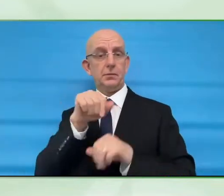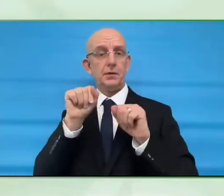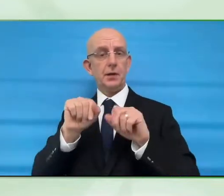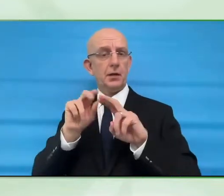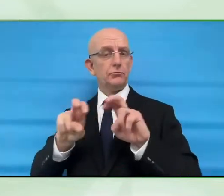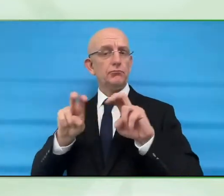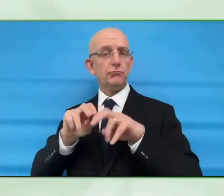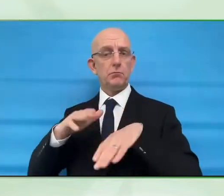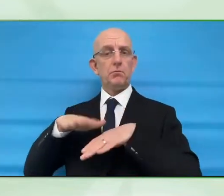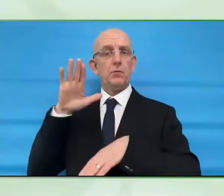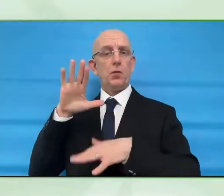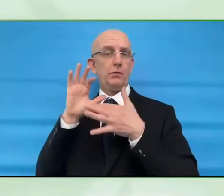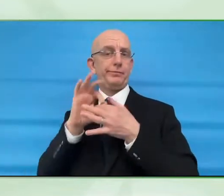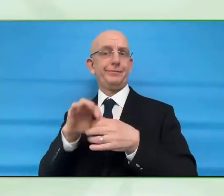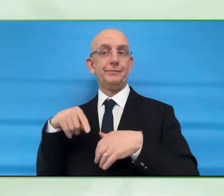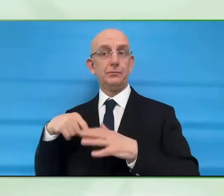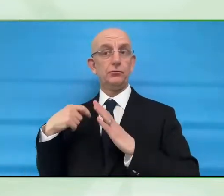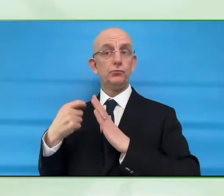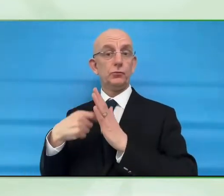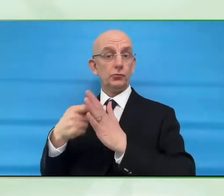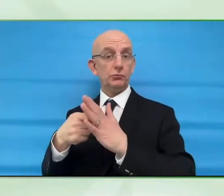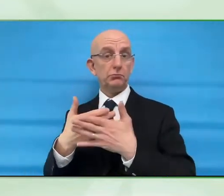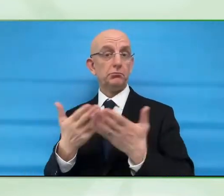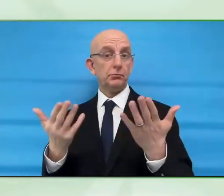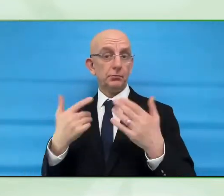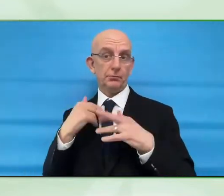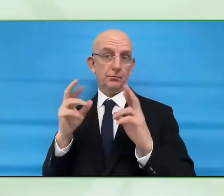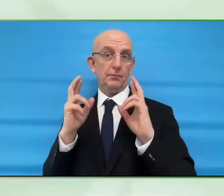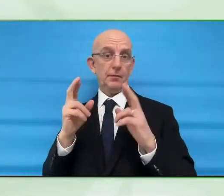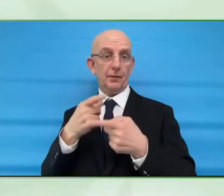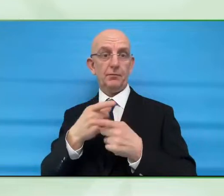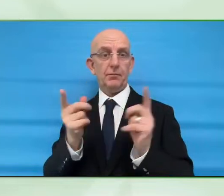If I can just pose the question, imagine, imagine I have a lot of coins in a bag.